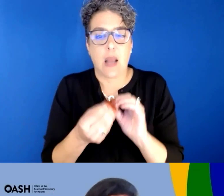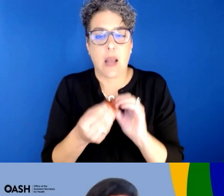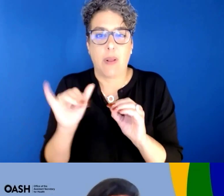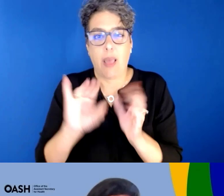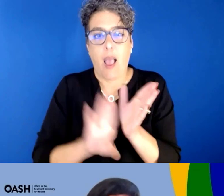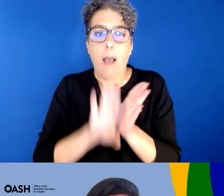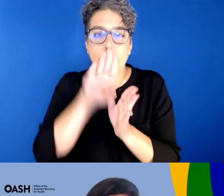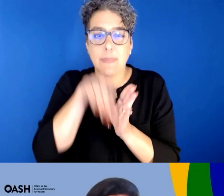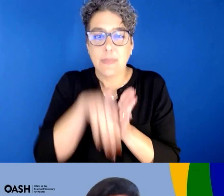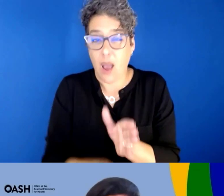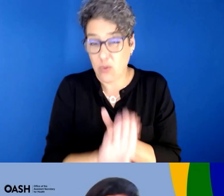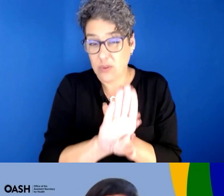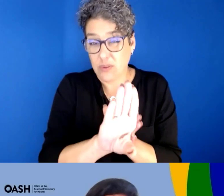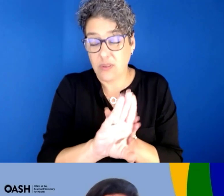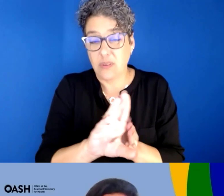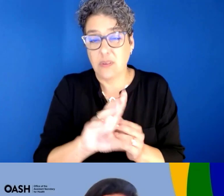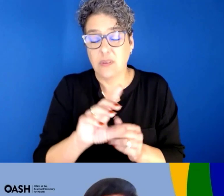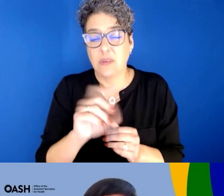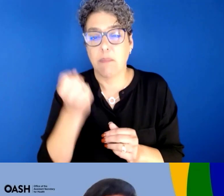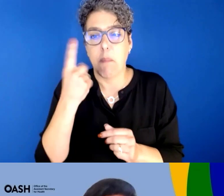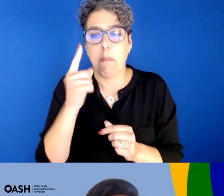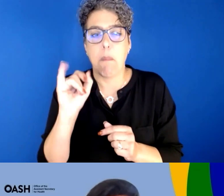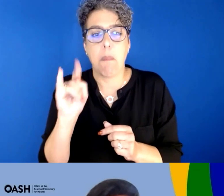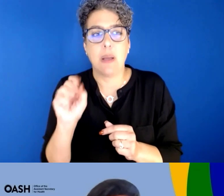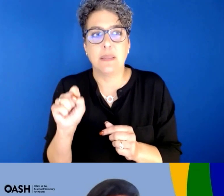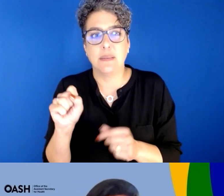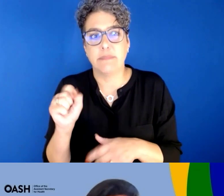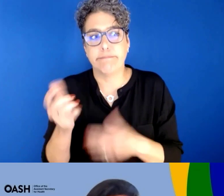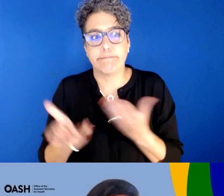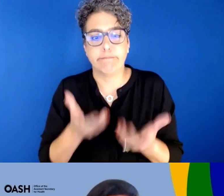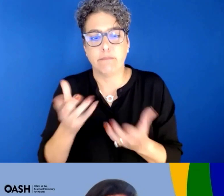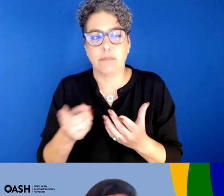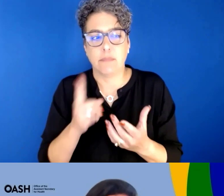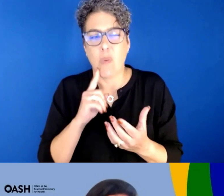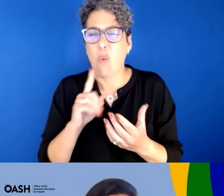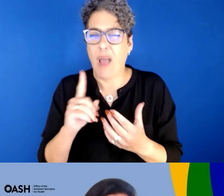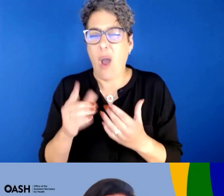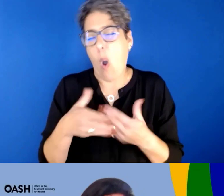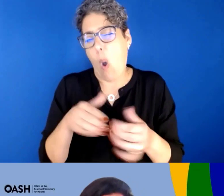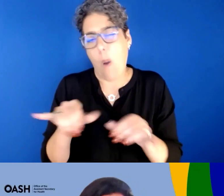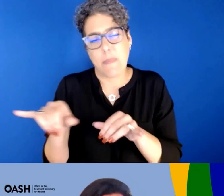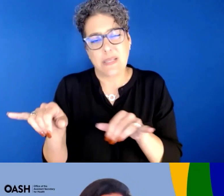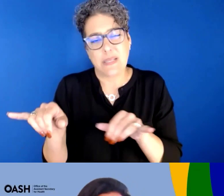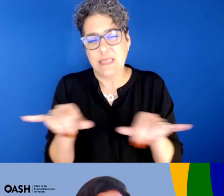but it's really almost staying at the same level apart from that spike.